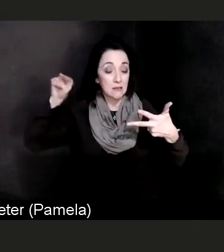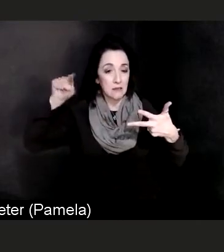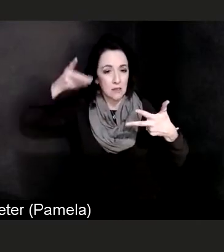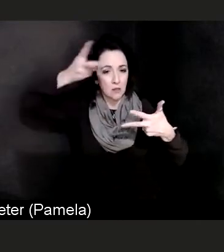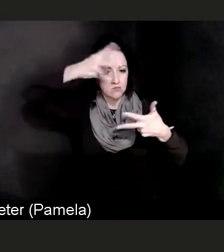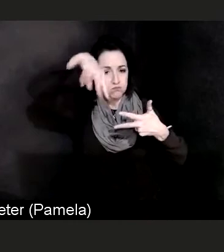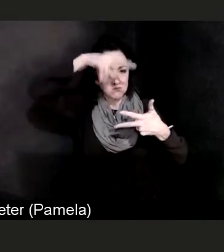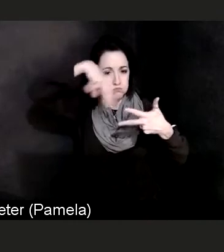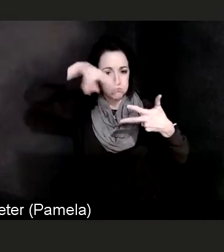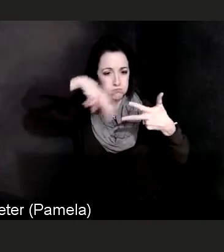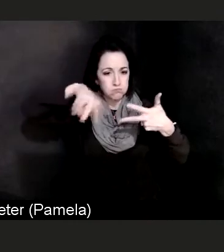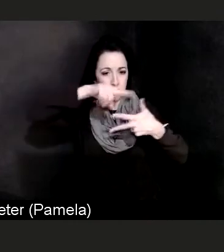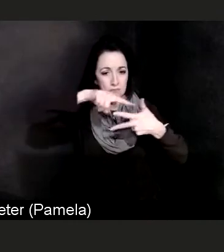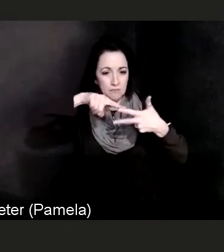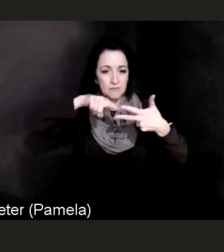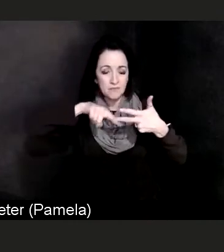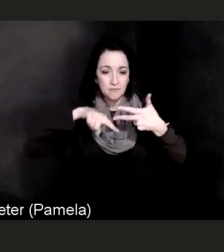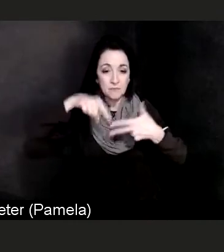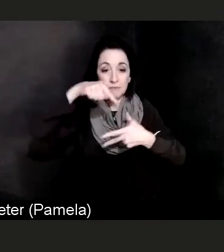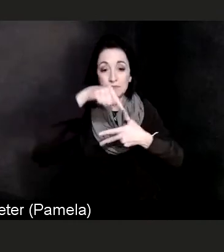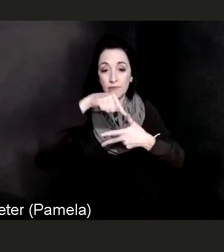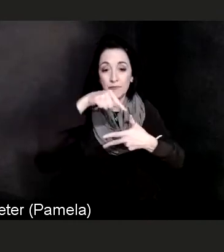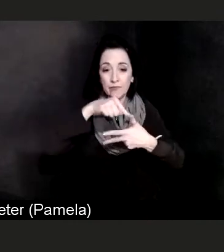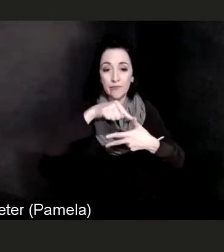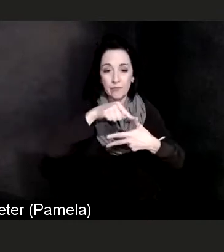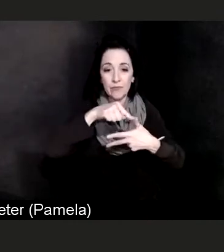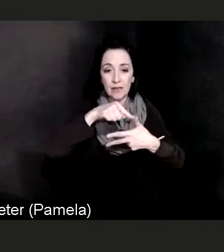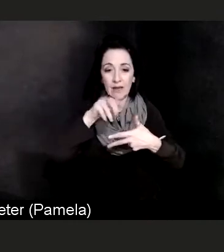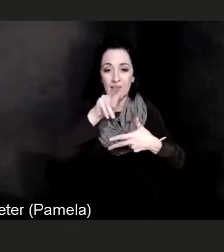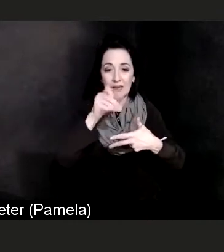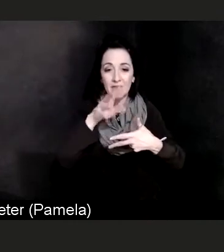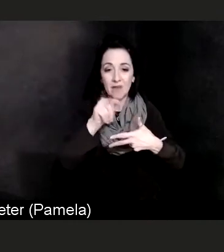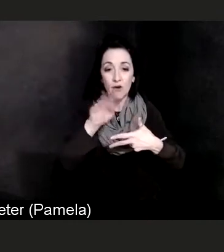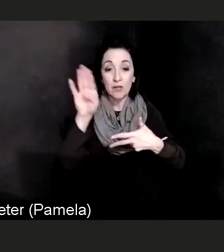The first one is known as Variant B as in boy, 117